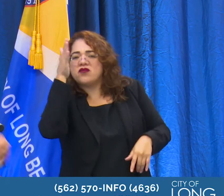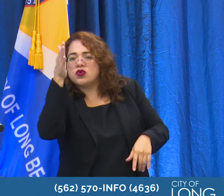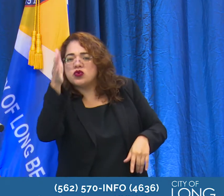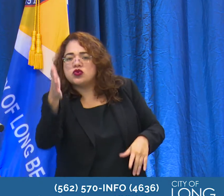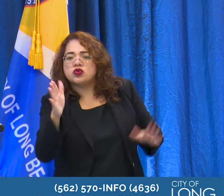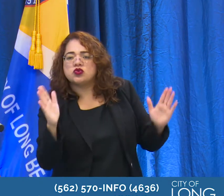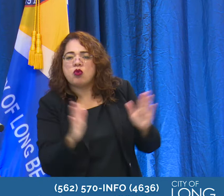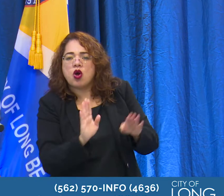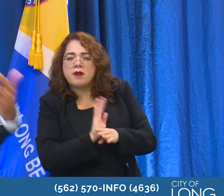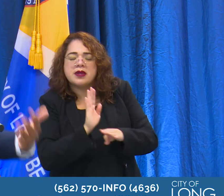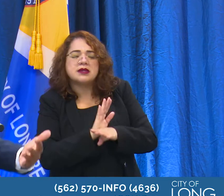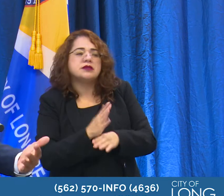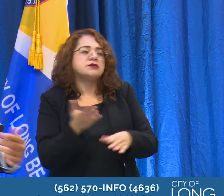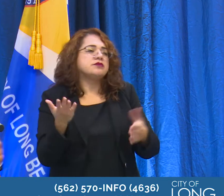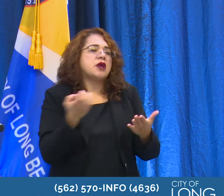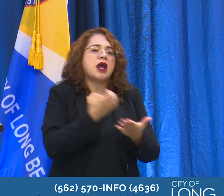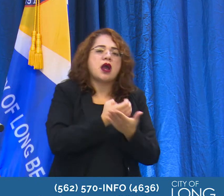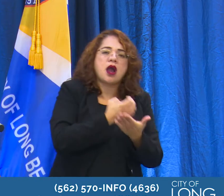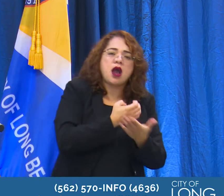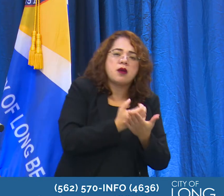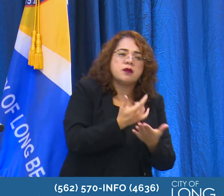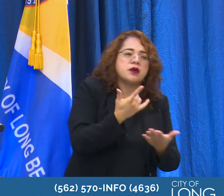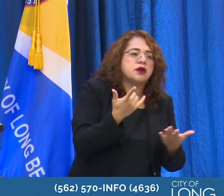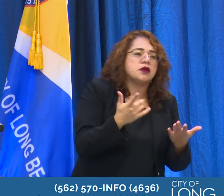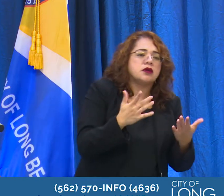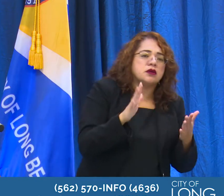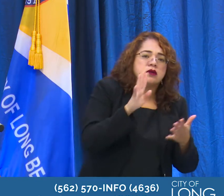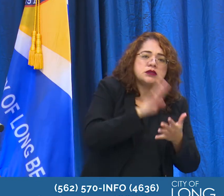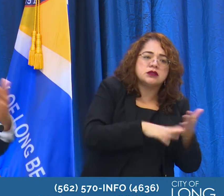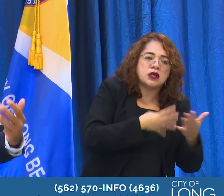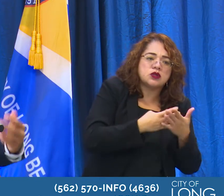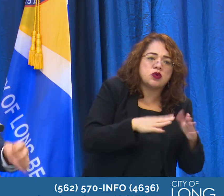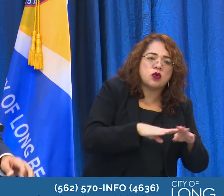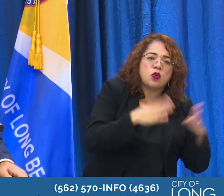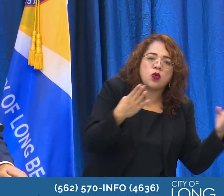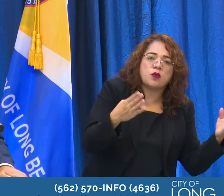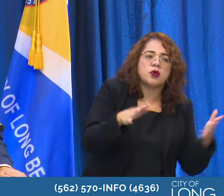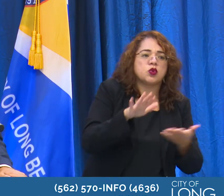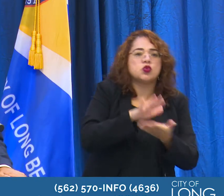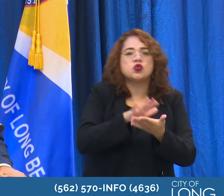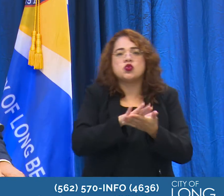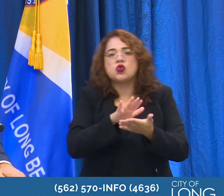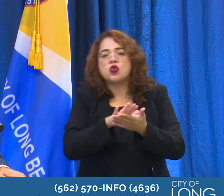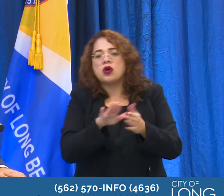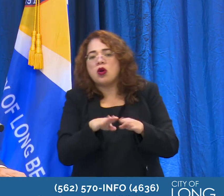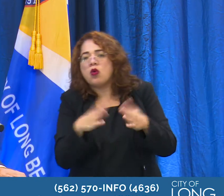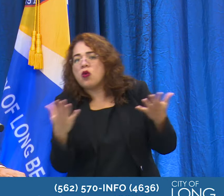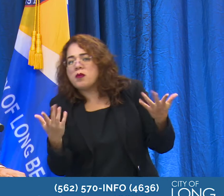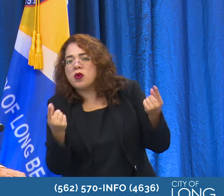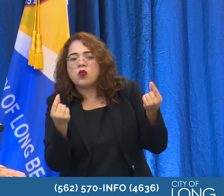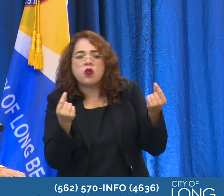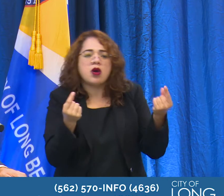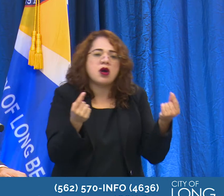businesses, what's reopening schedules look like, how are schools doing? We have, as you know, shifted in the